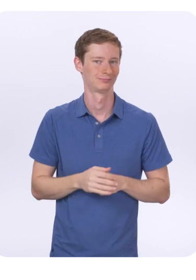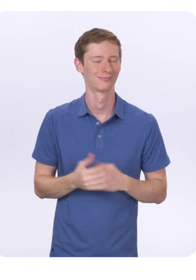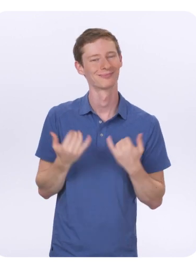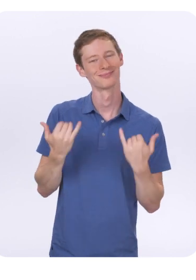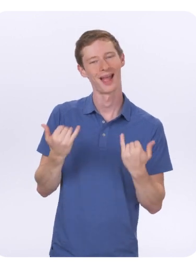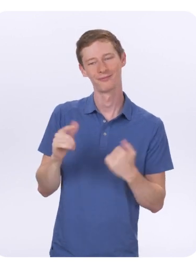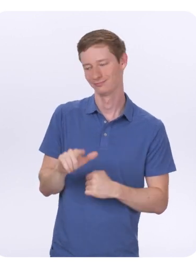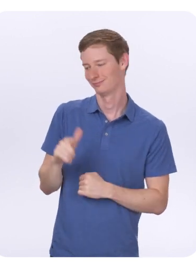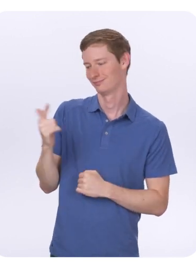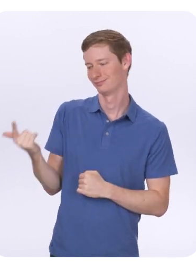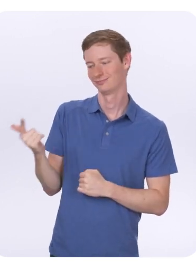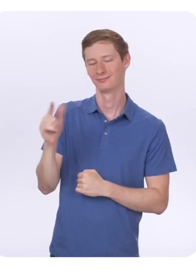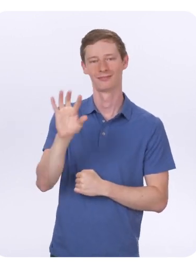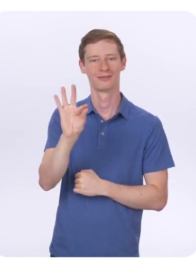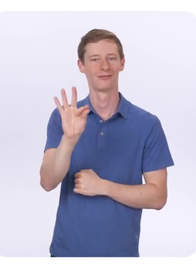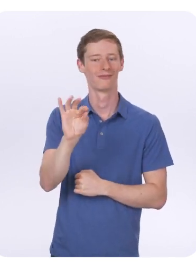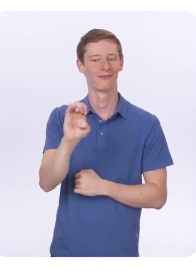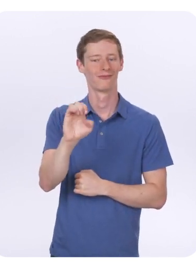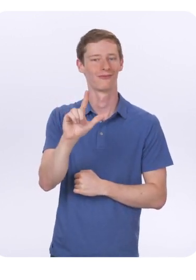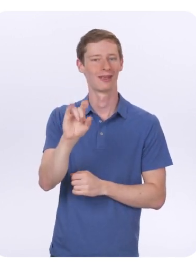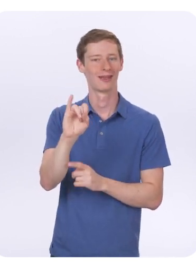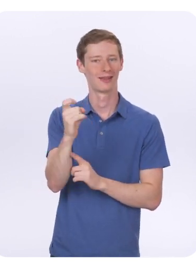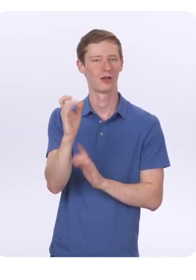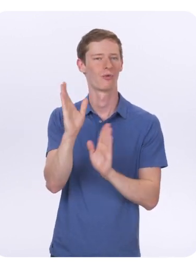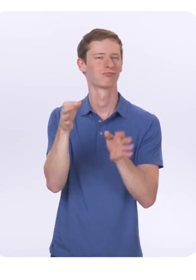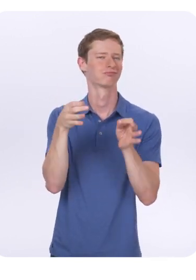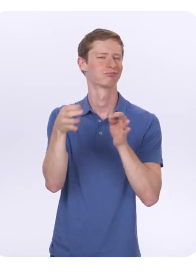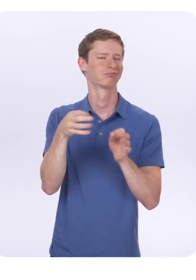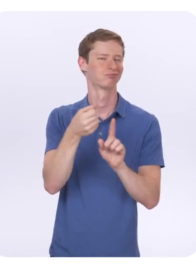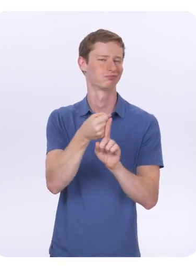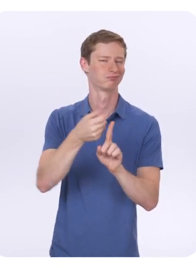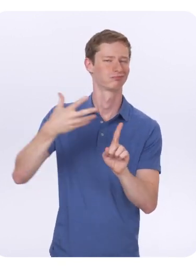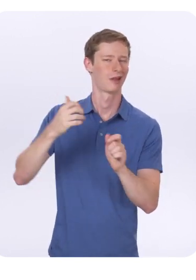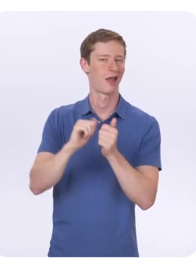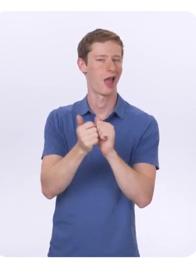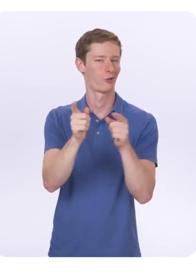Felix will give you more information on how you can develop for these features.